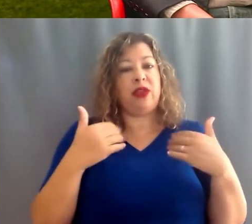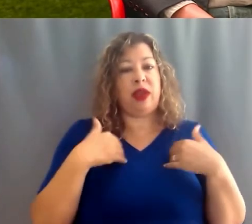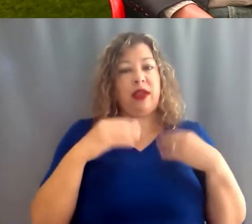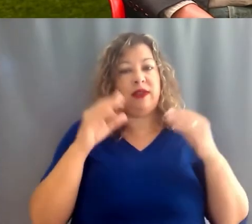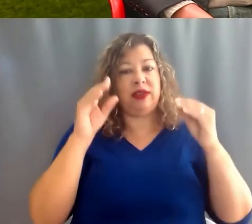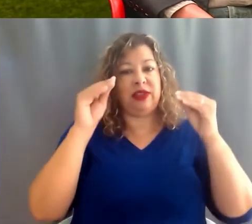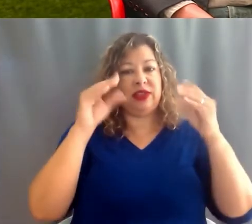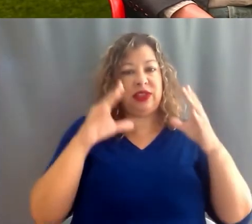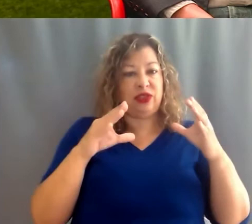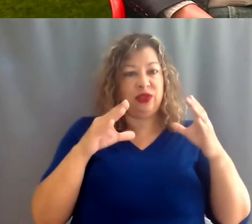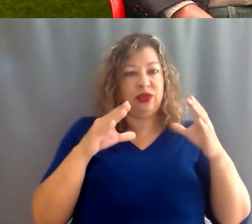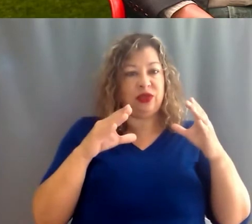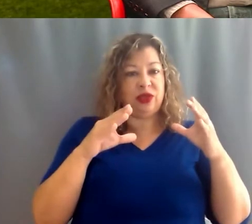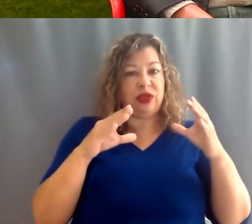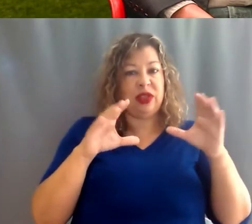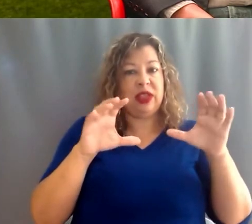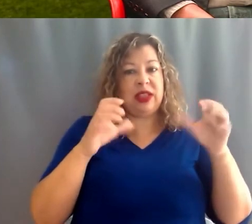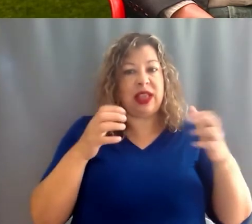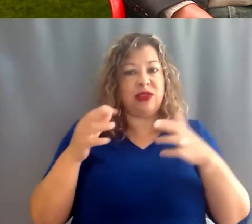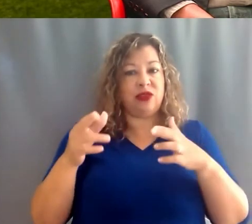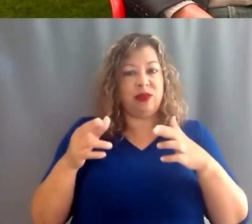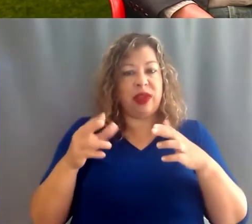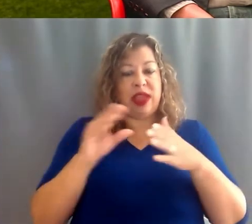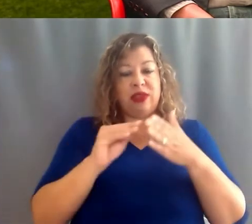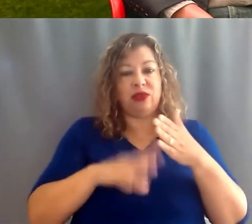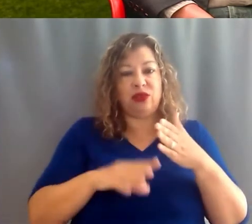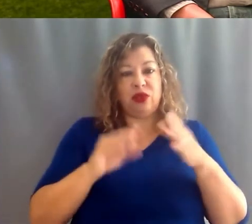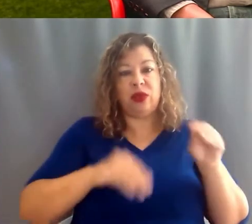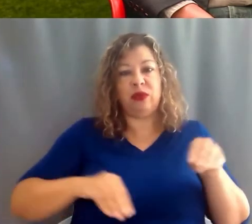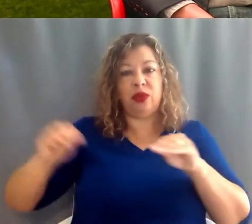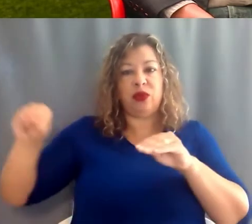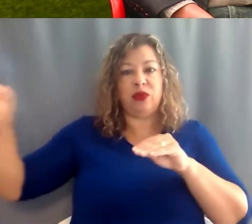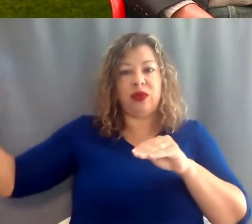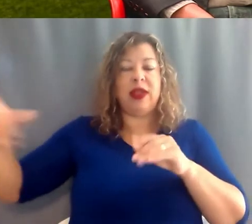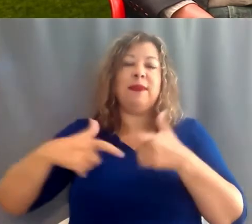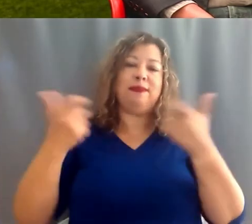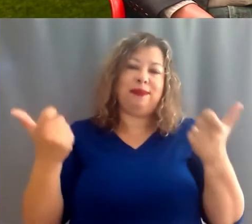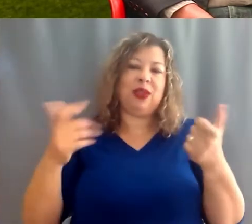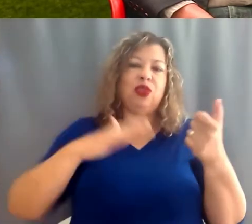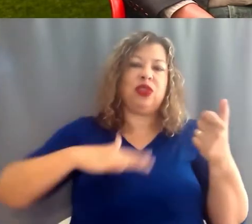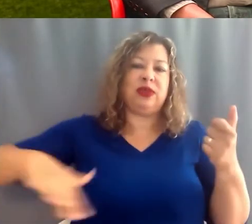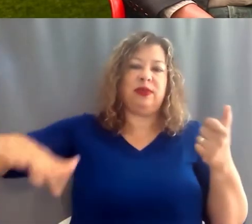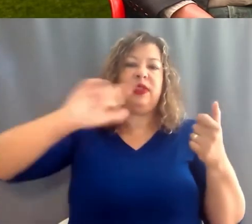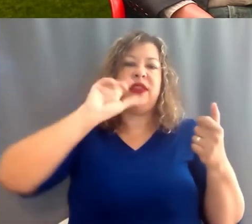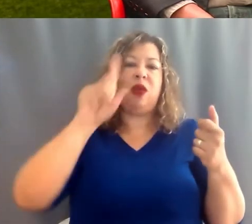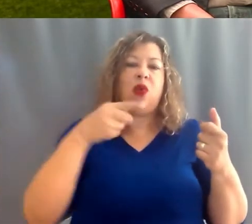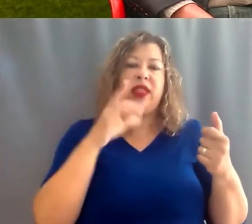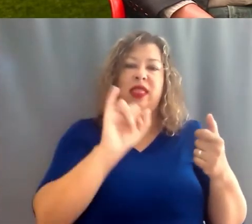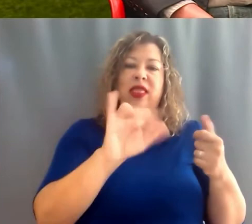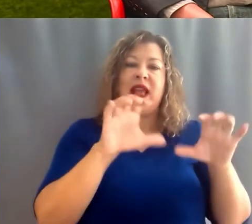You're actually creating a much bigger space. Because it's not just that classroom you communicate with. That's right.